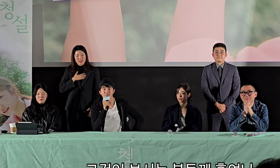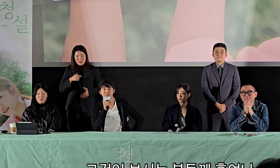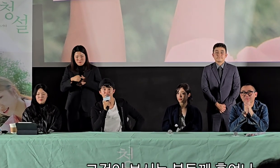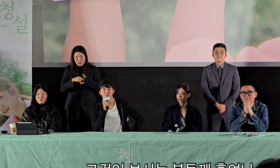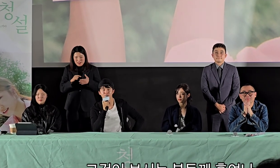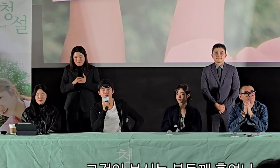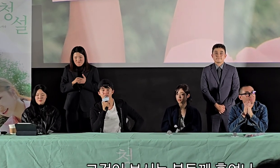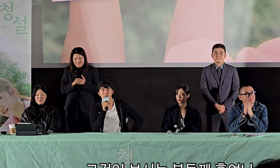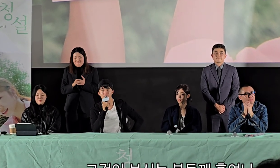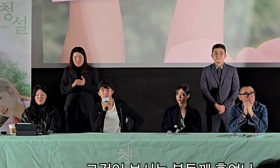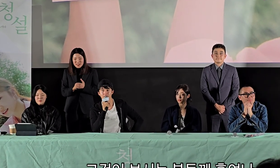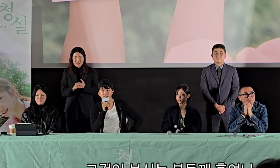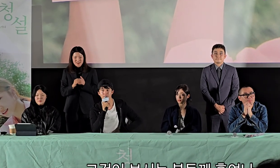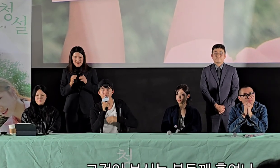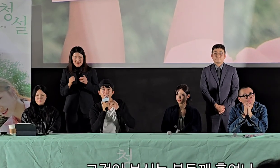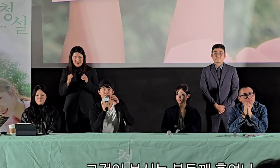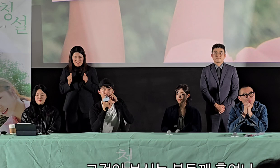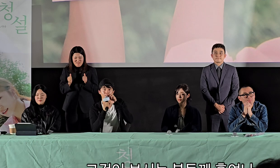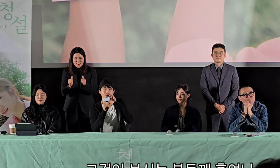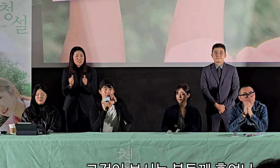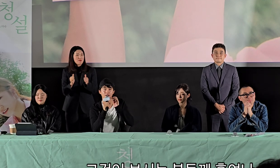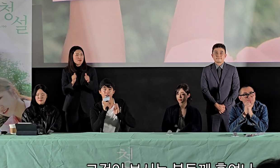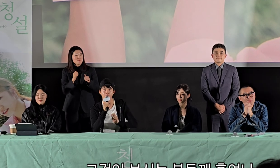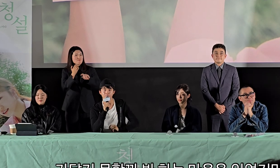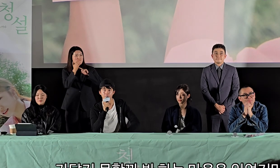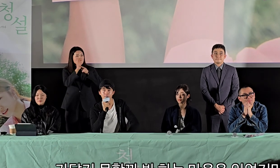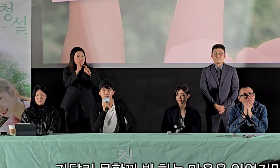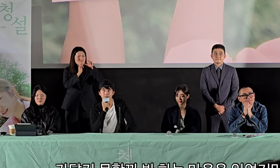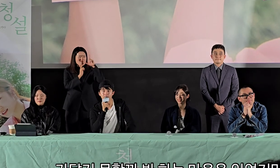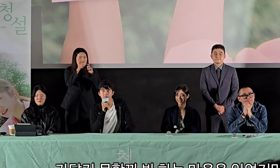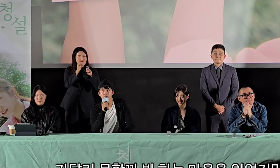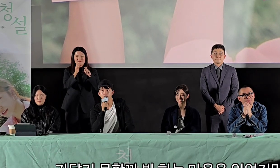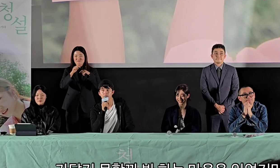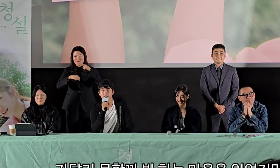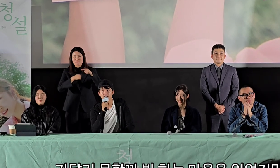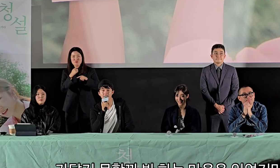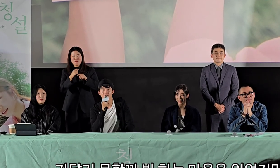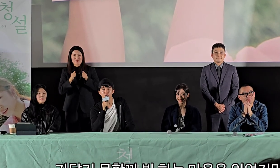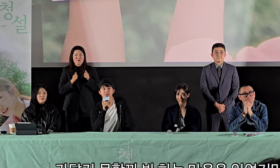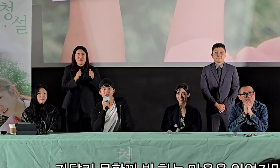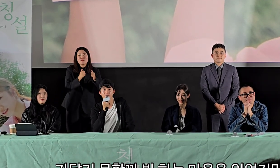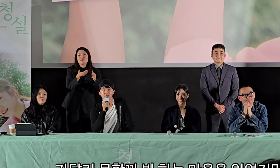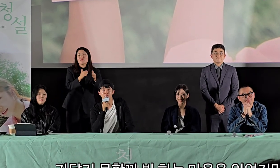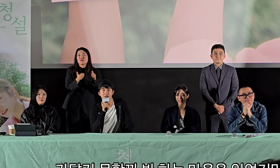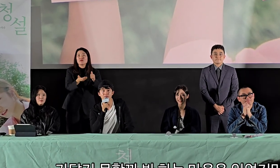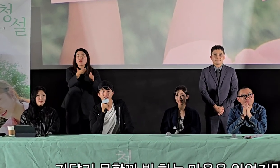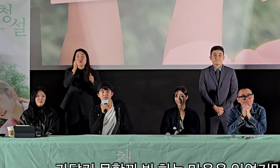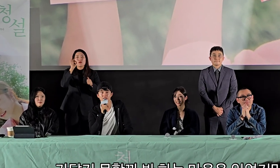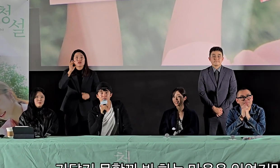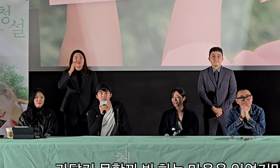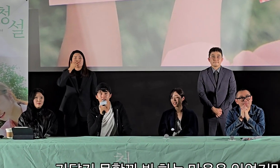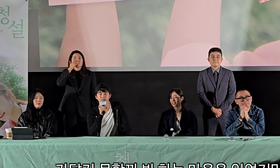but we were worried that it might not reach the viewers, but we didn't doubt it while doing it.